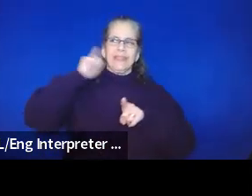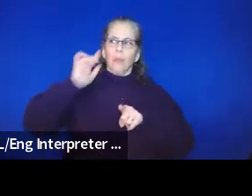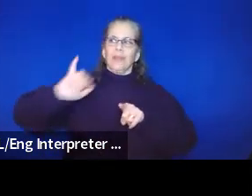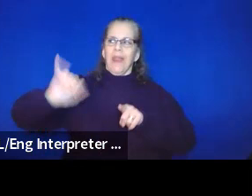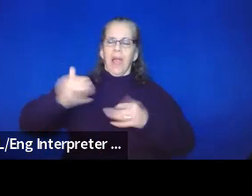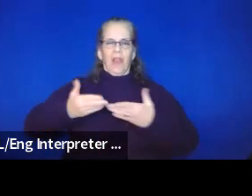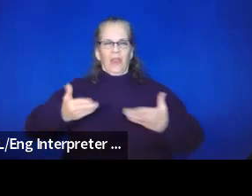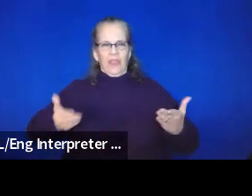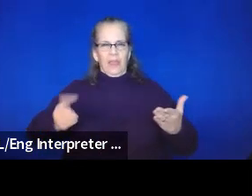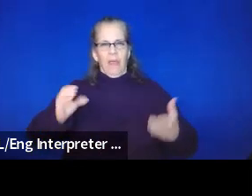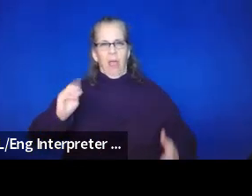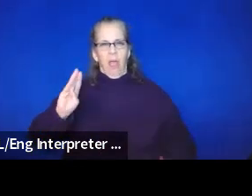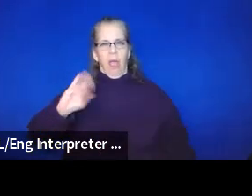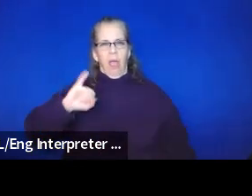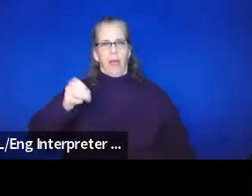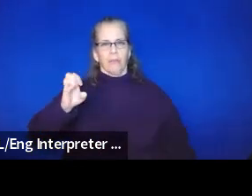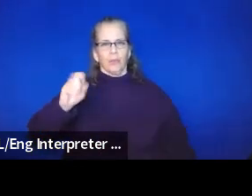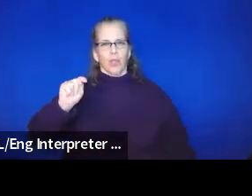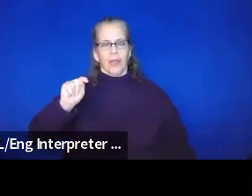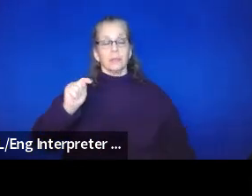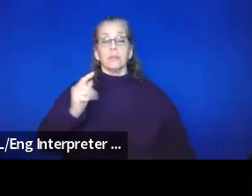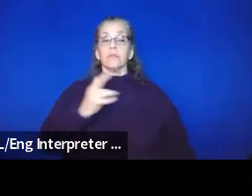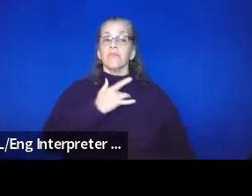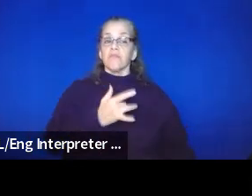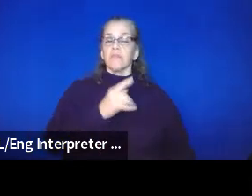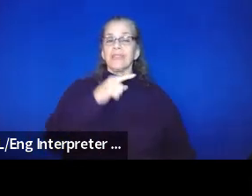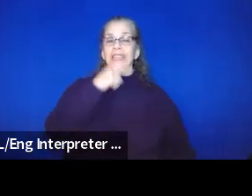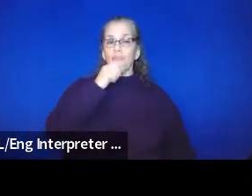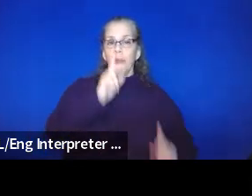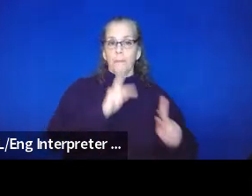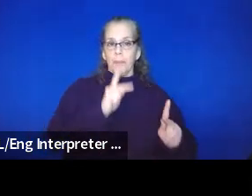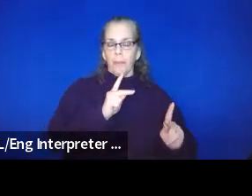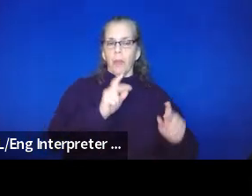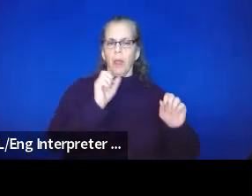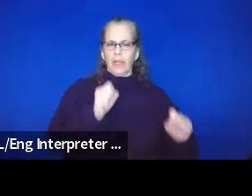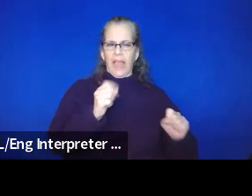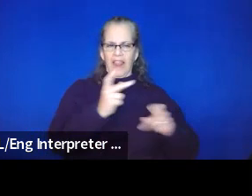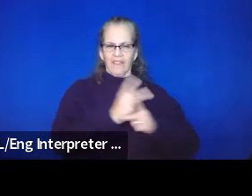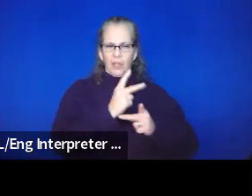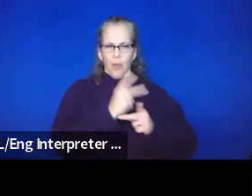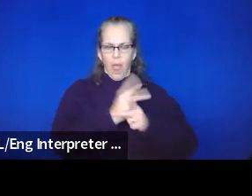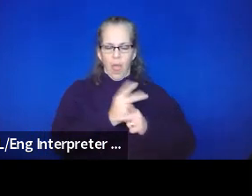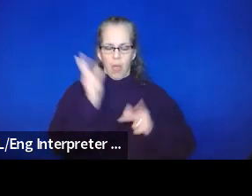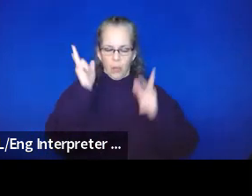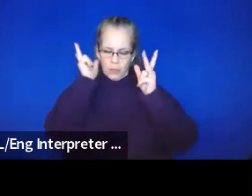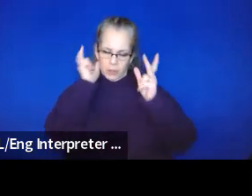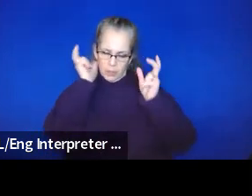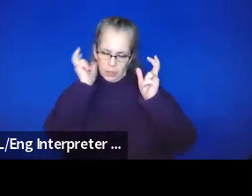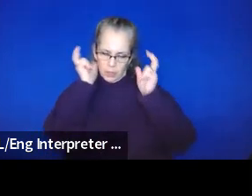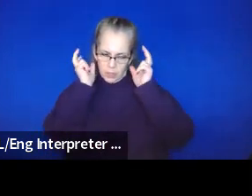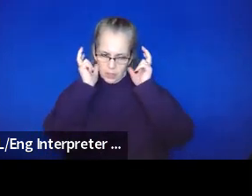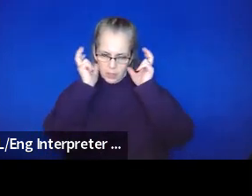two ears, typical hearing people can hear audio across screens and hone in on one object